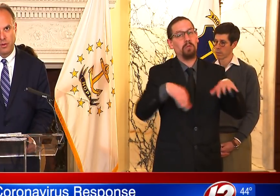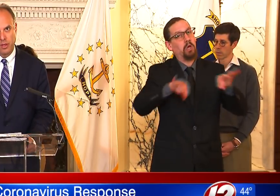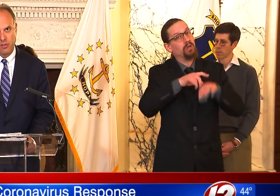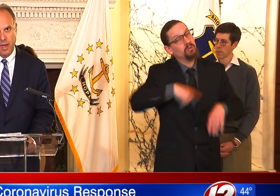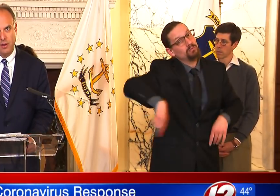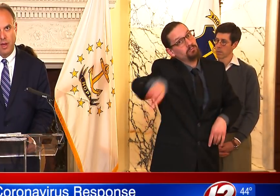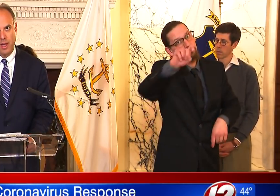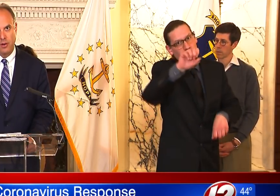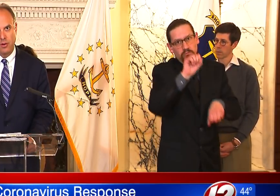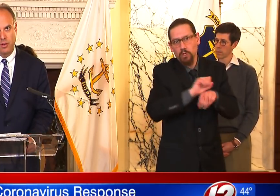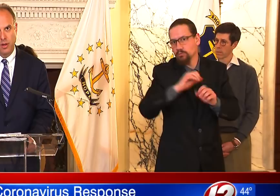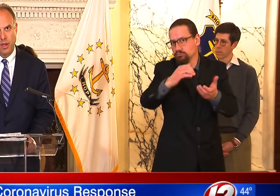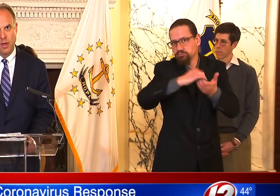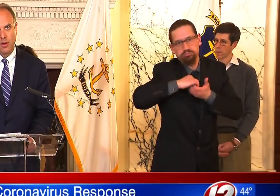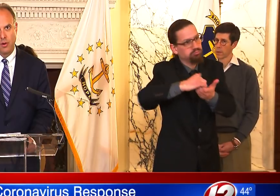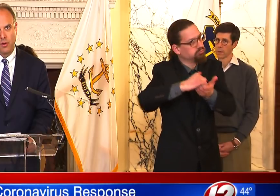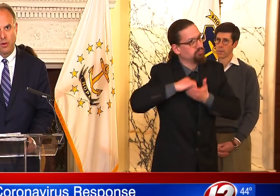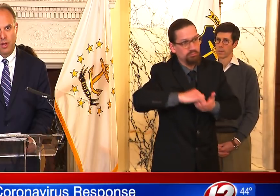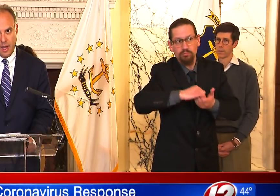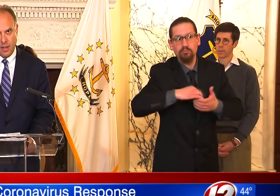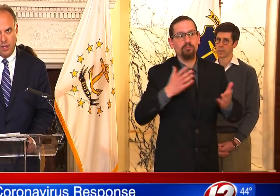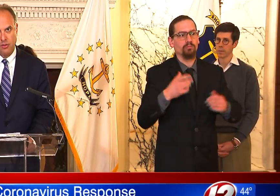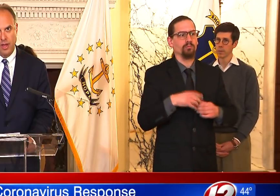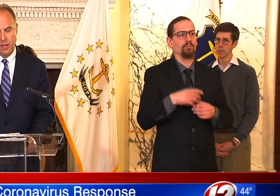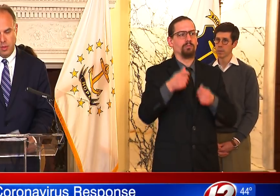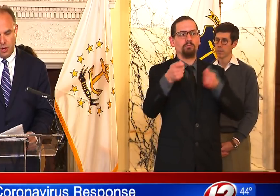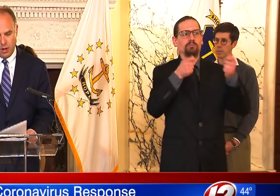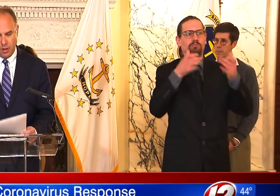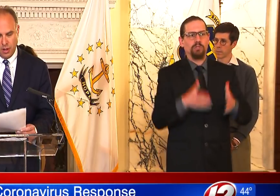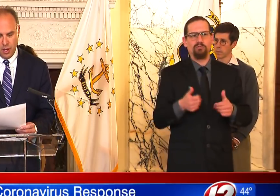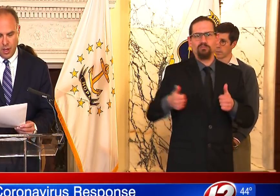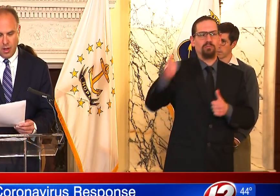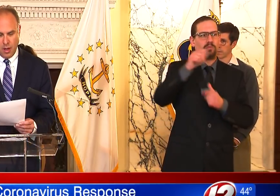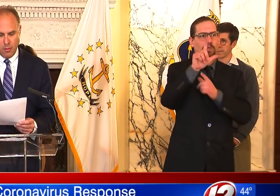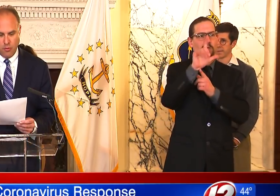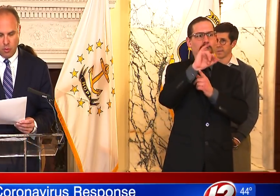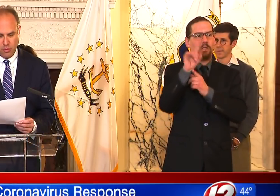IF THEY WERE COME UP WE WILL BE ABLE TO MAINTAIN THEM. PLEASE WORK CLOSELY WITH US AND